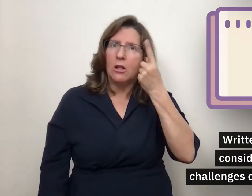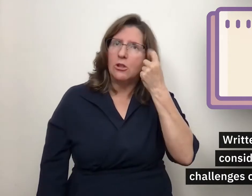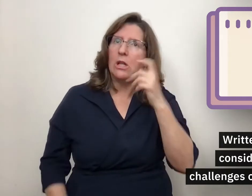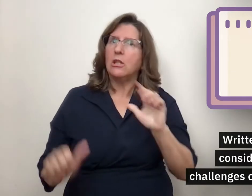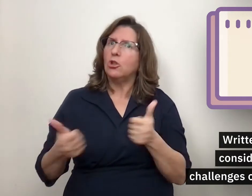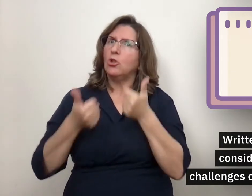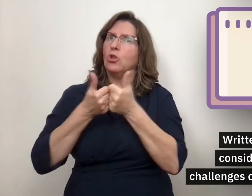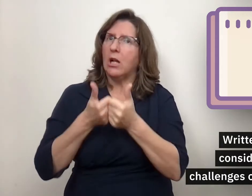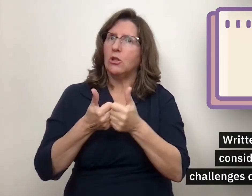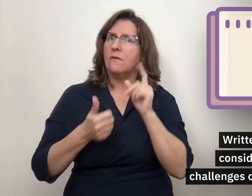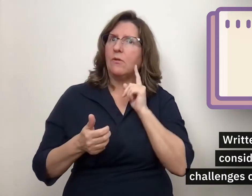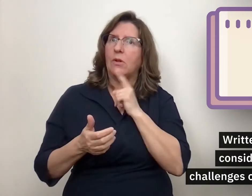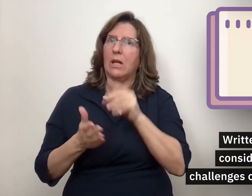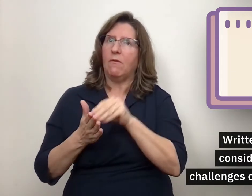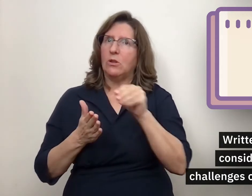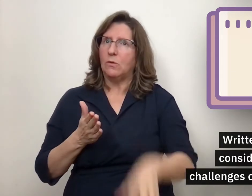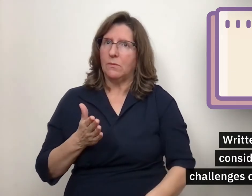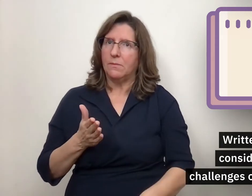what language challenges they may have.